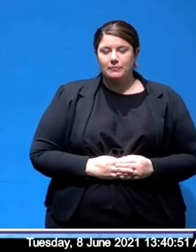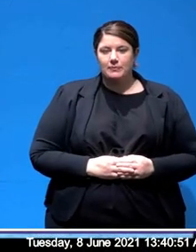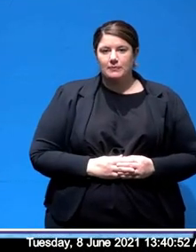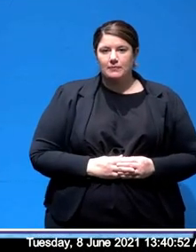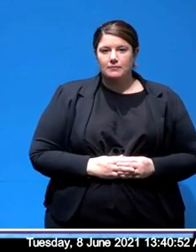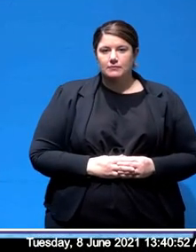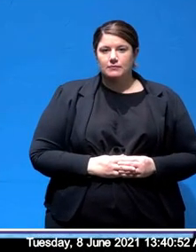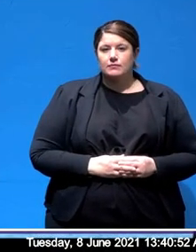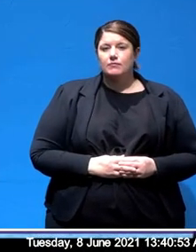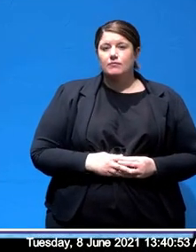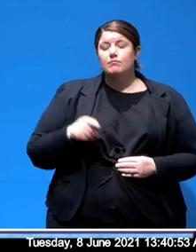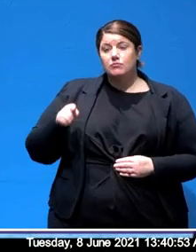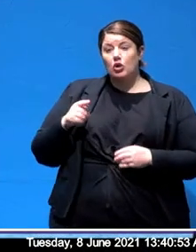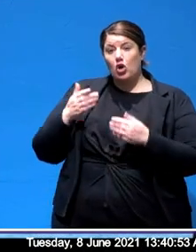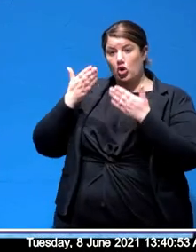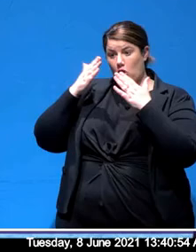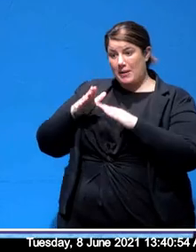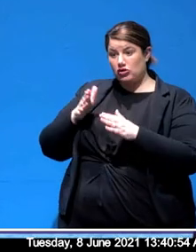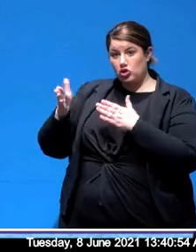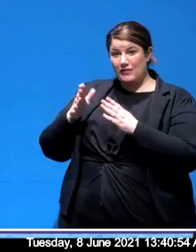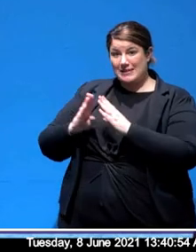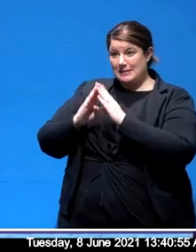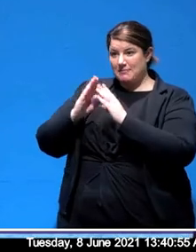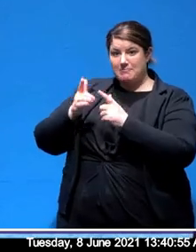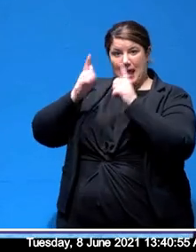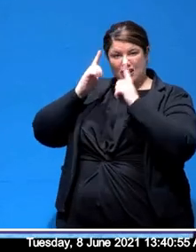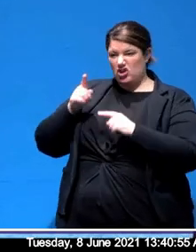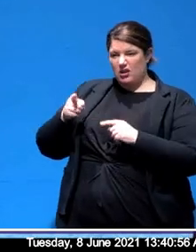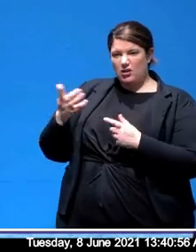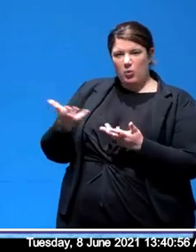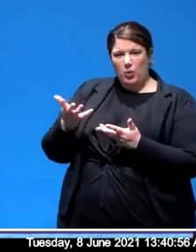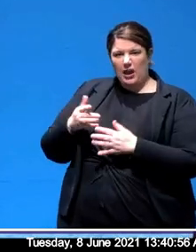Where were the Accommodation Service managers based at the end of 2018?